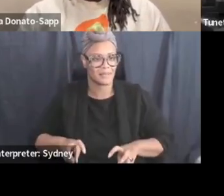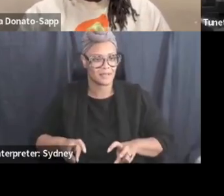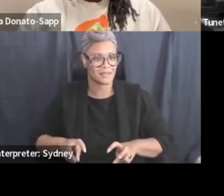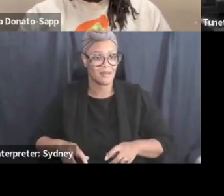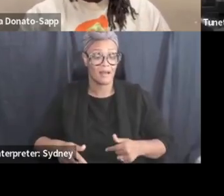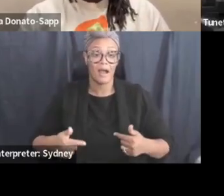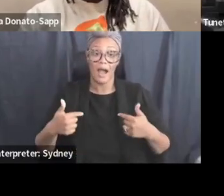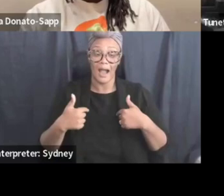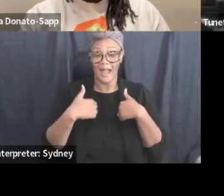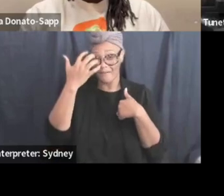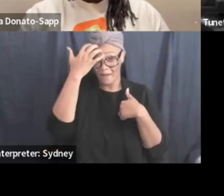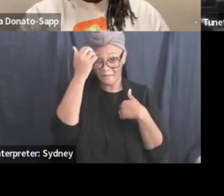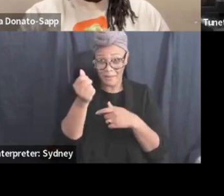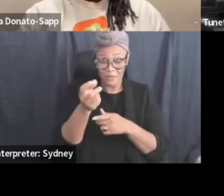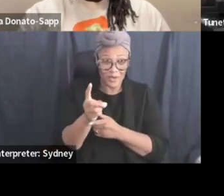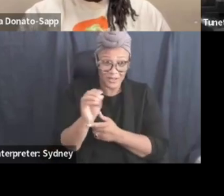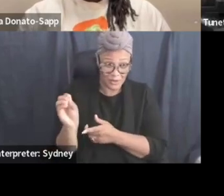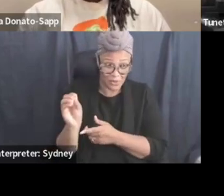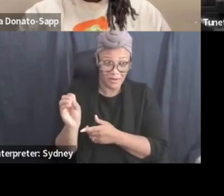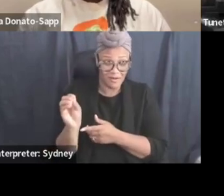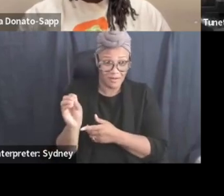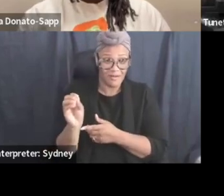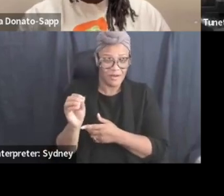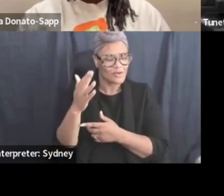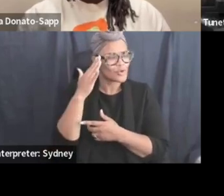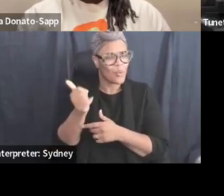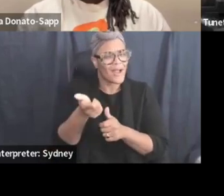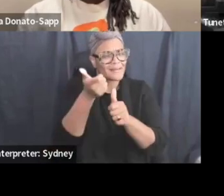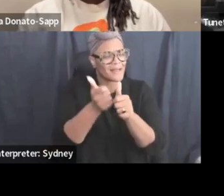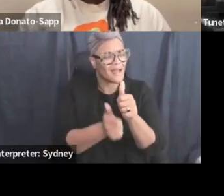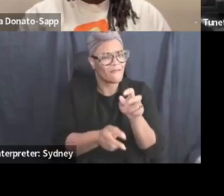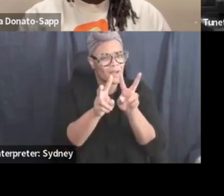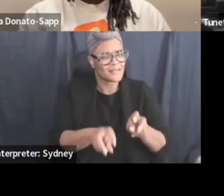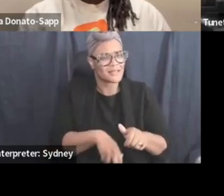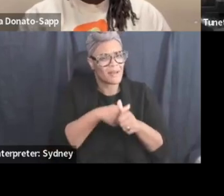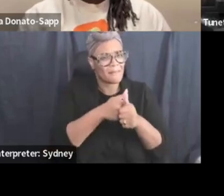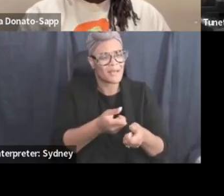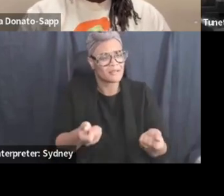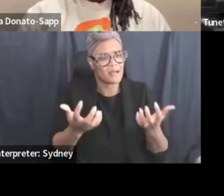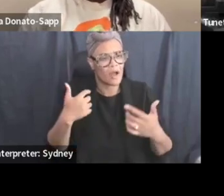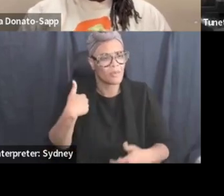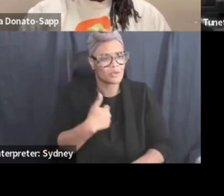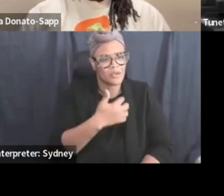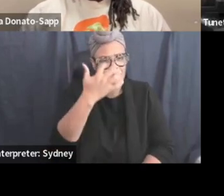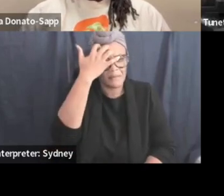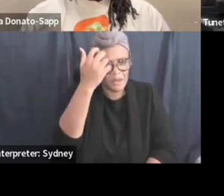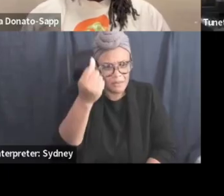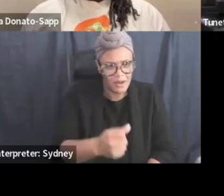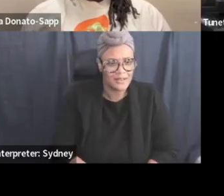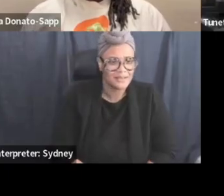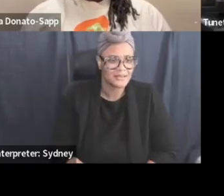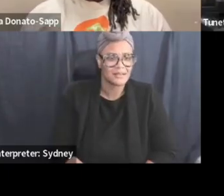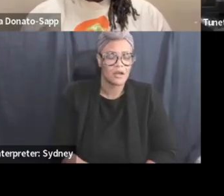ability to memorize? Why do performing arts and poetry communities put up front in bold font